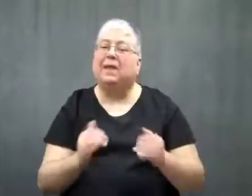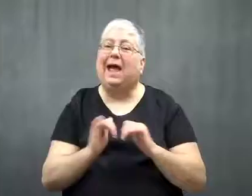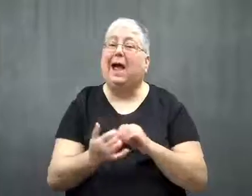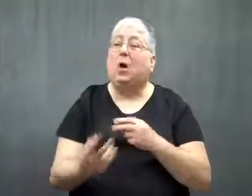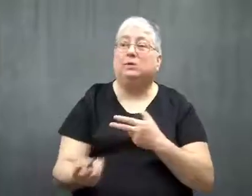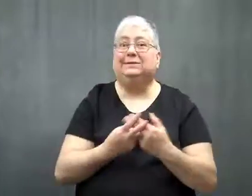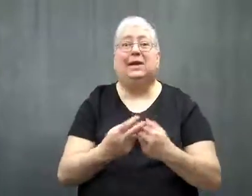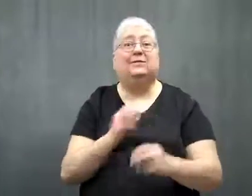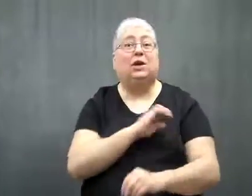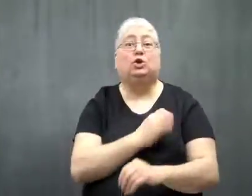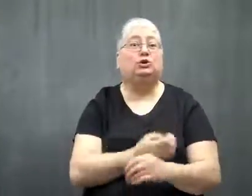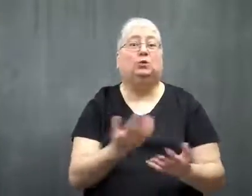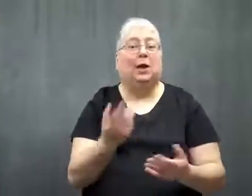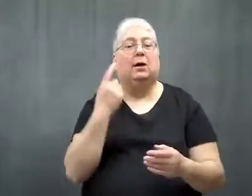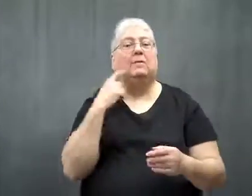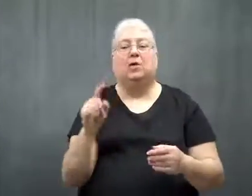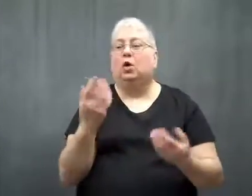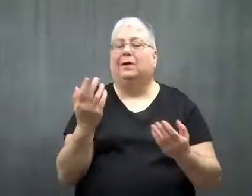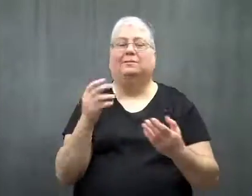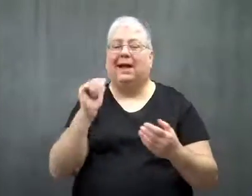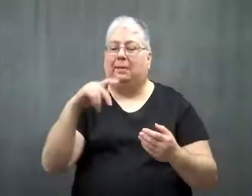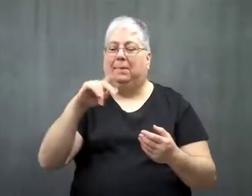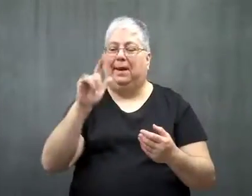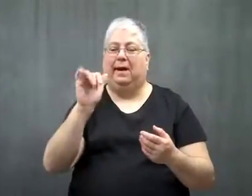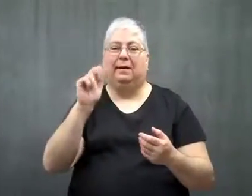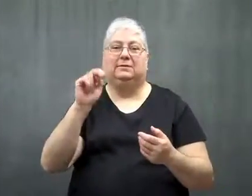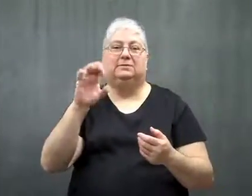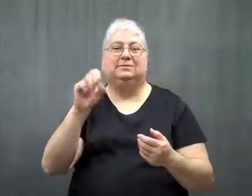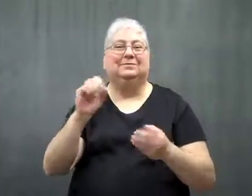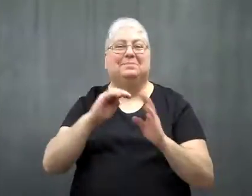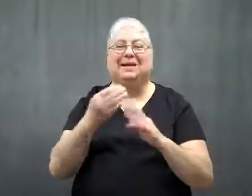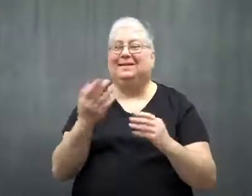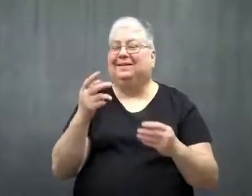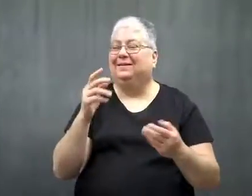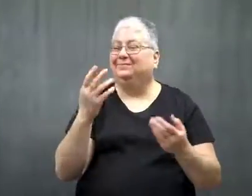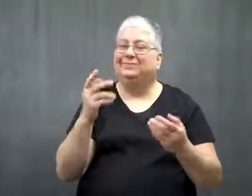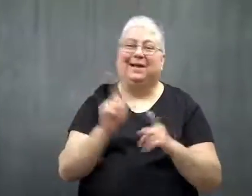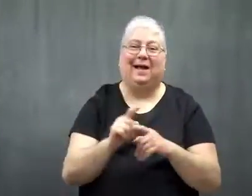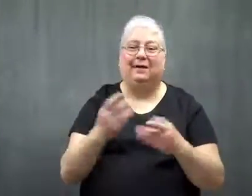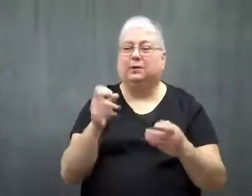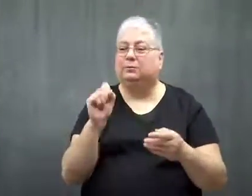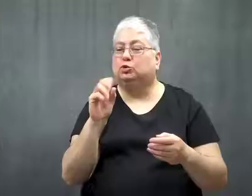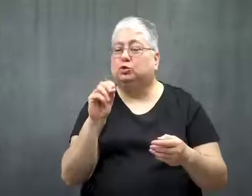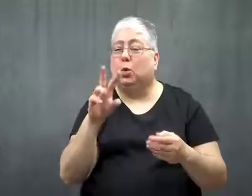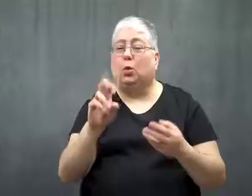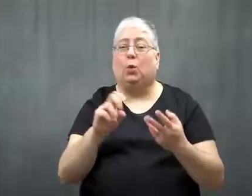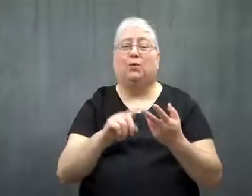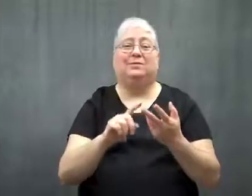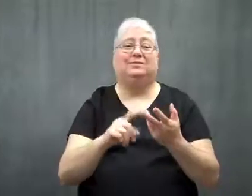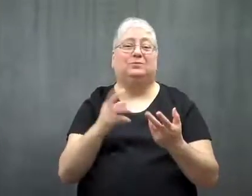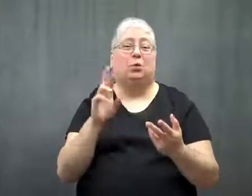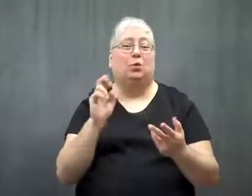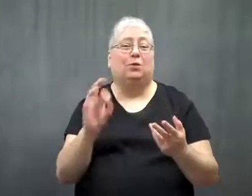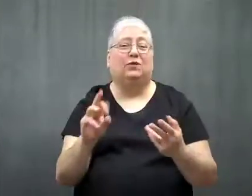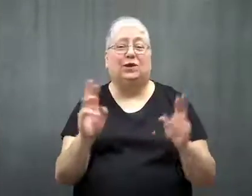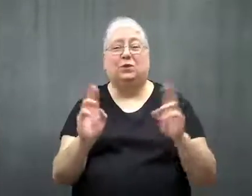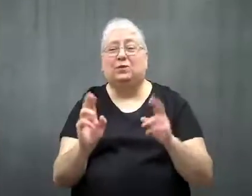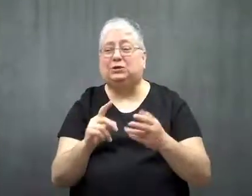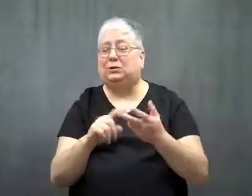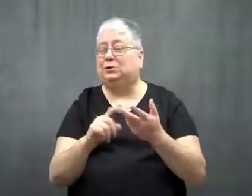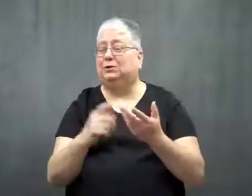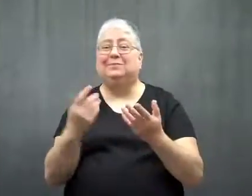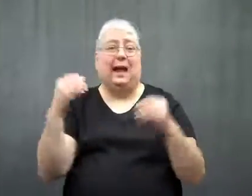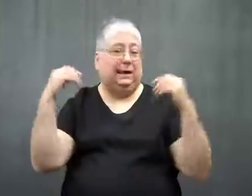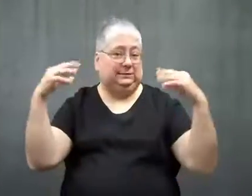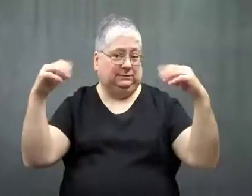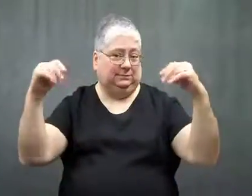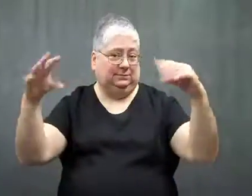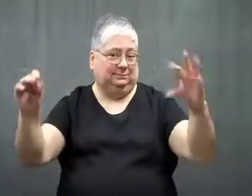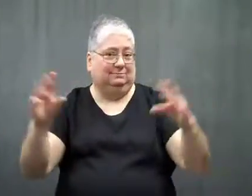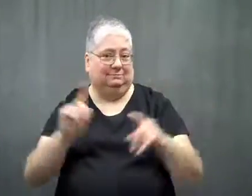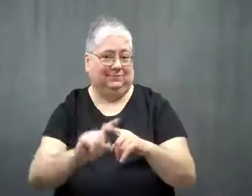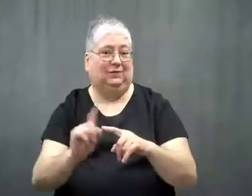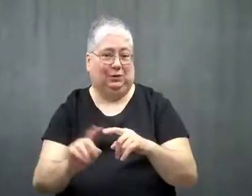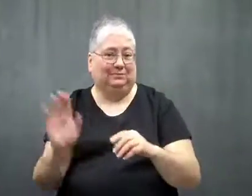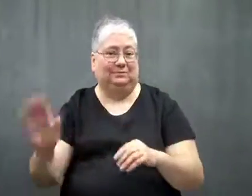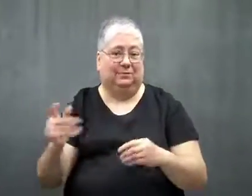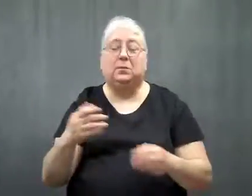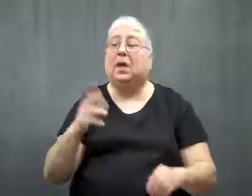deals with energy conserving appliances and lighting.